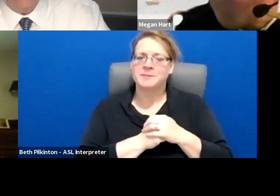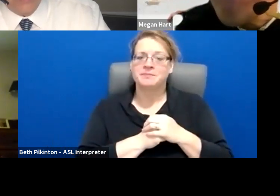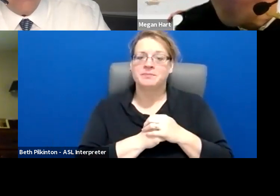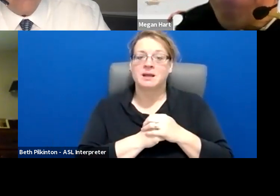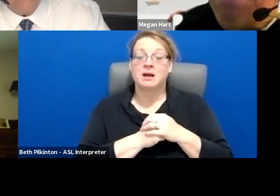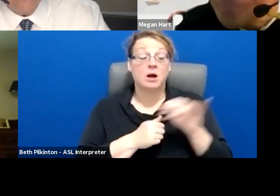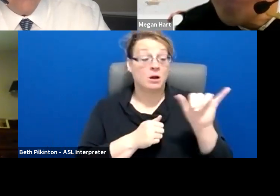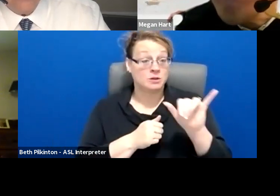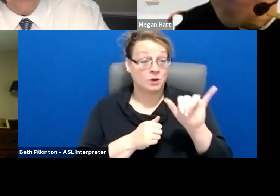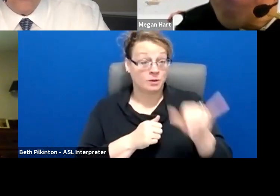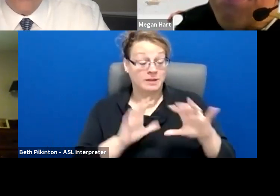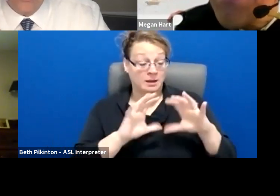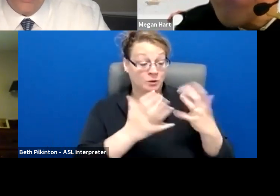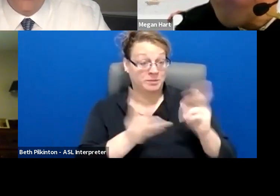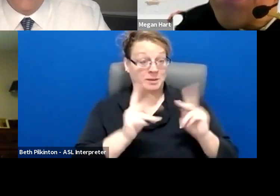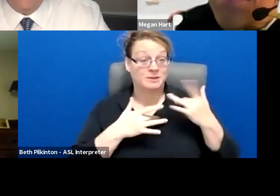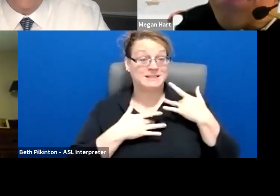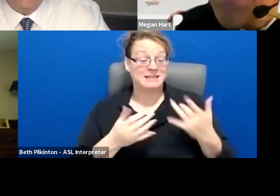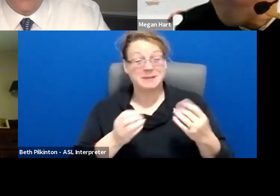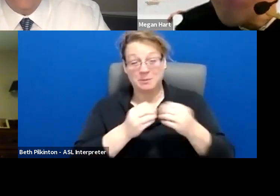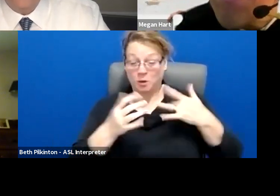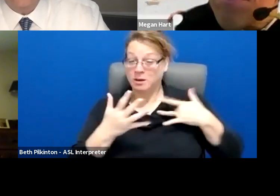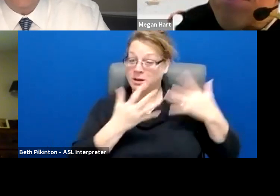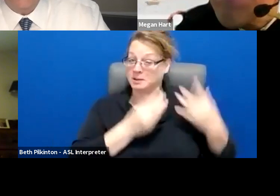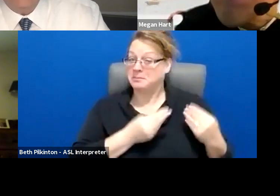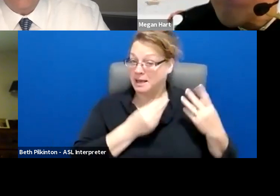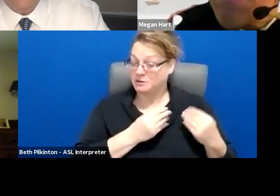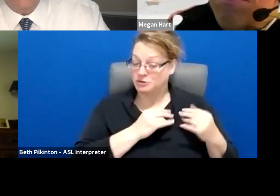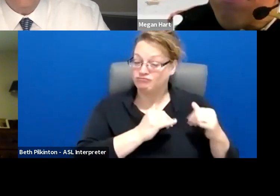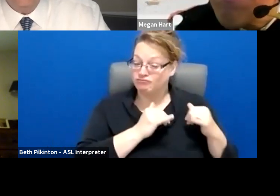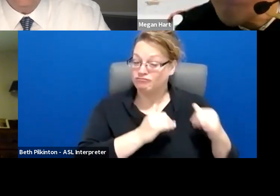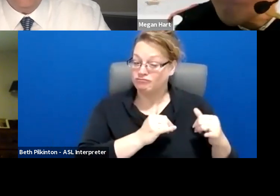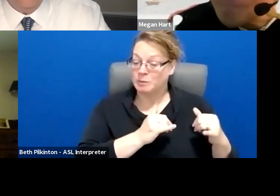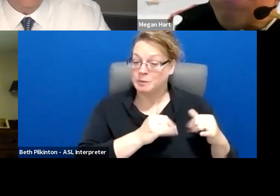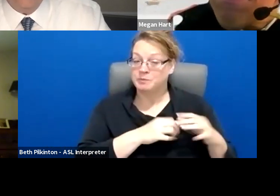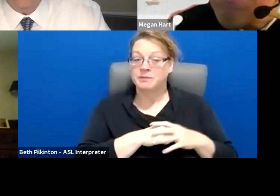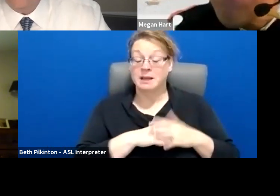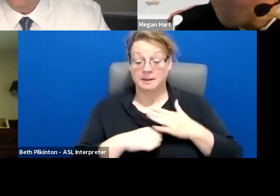to be able to prove that they can be valuable in the workforce.